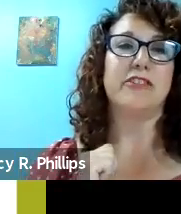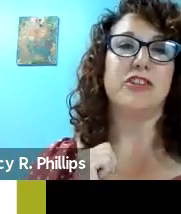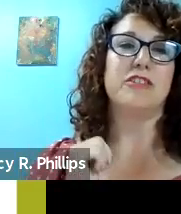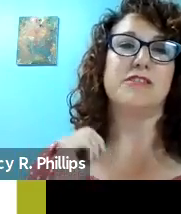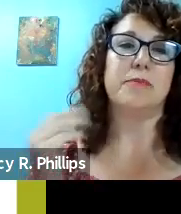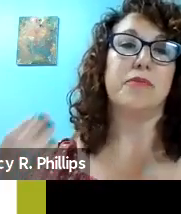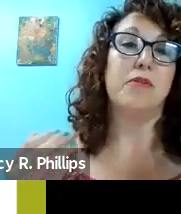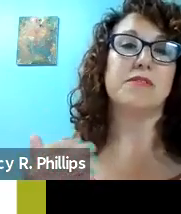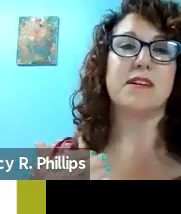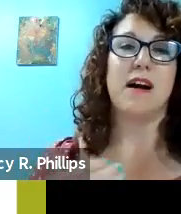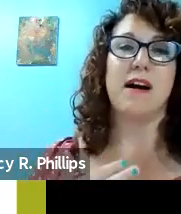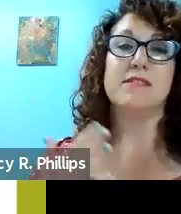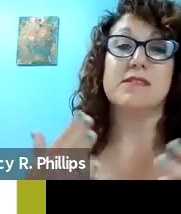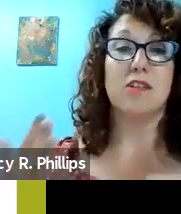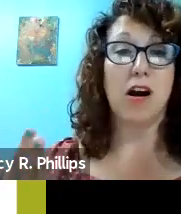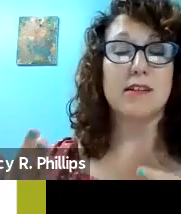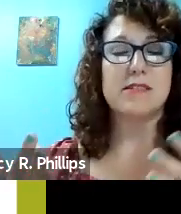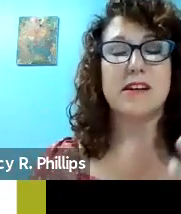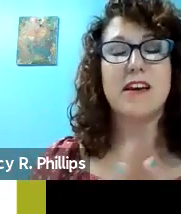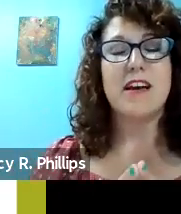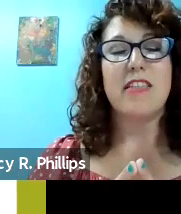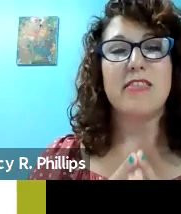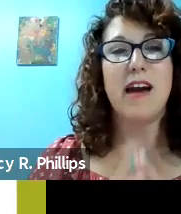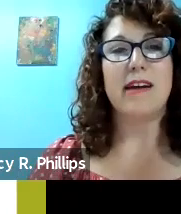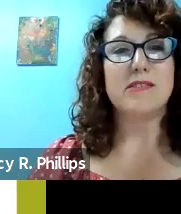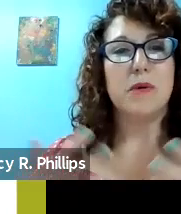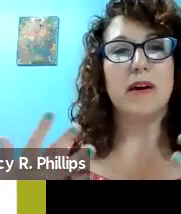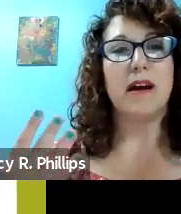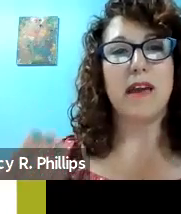features, the pros, the cons, the costs, and that is what a